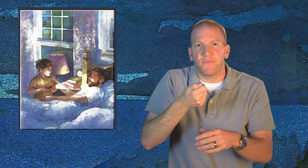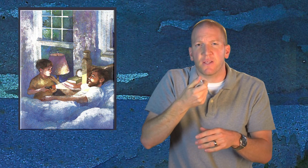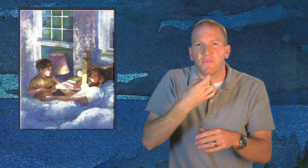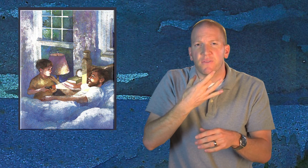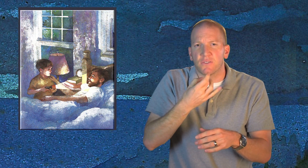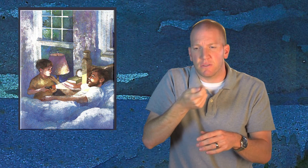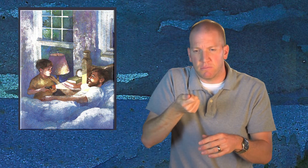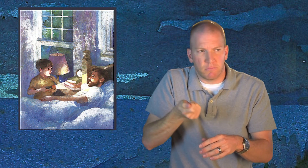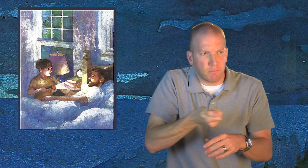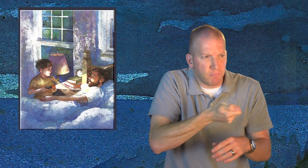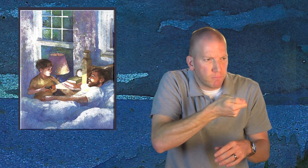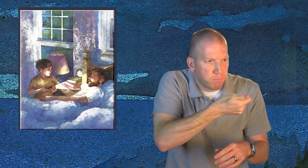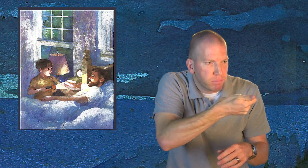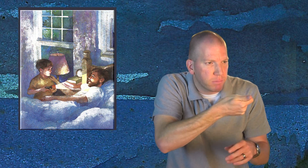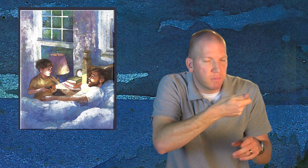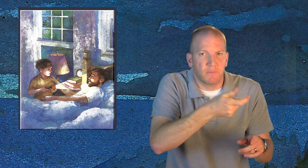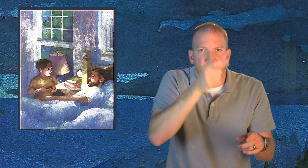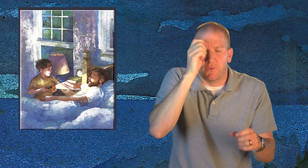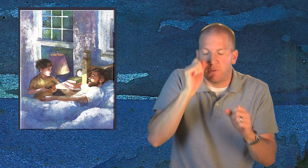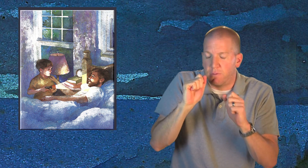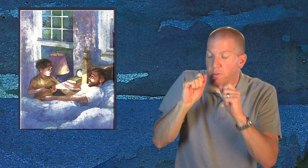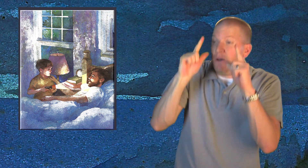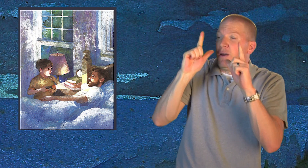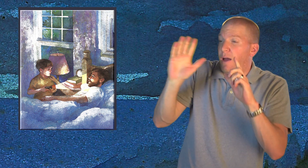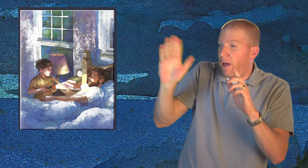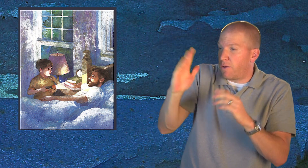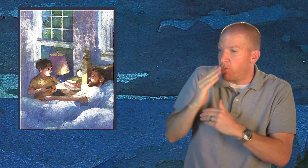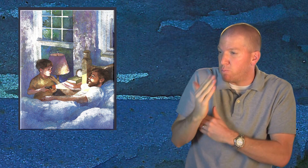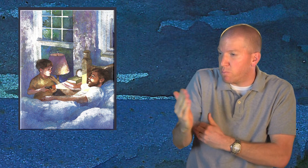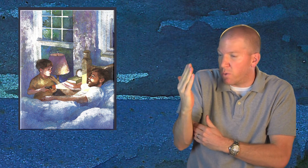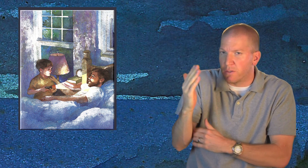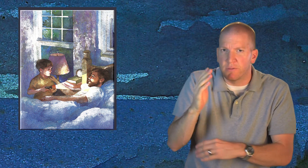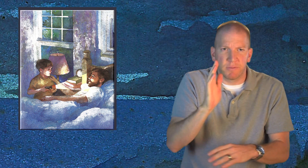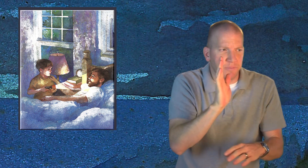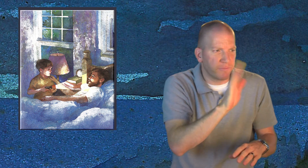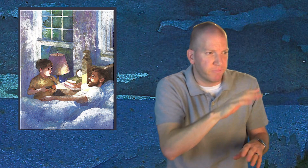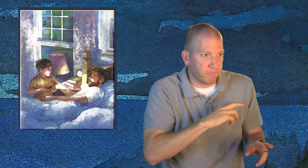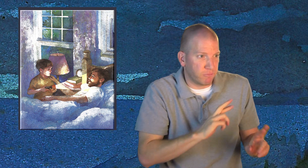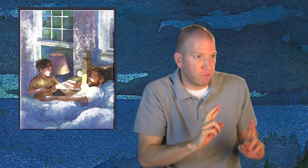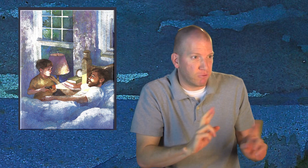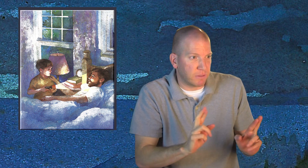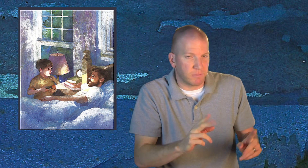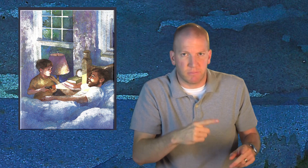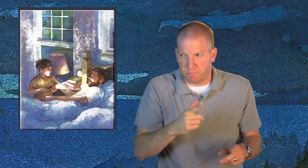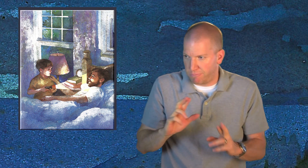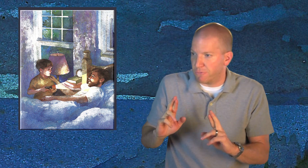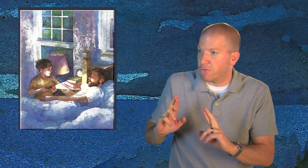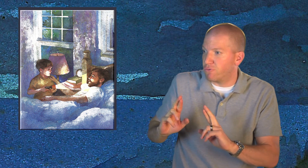I flicked on my flashlight so I could read his lips. He opened an eye. (Dad said, "Good Morning.")